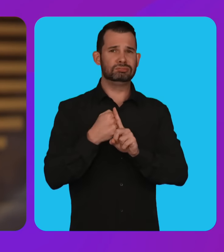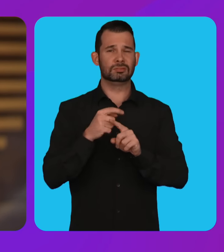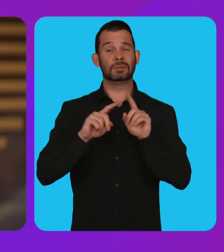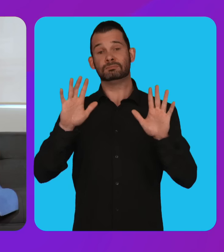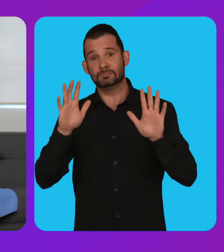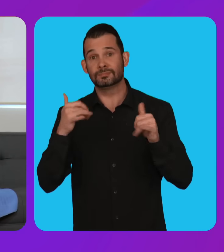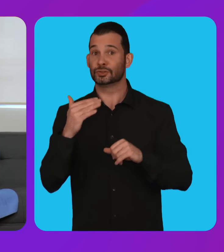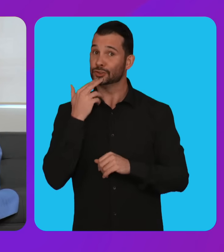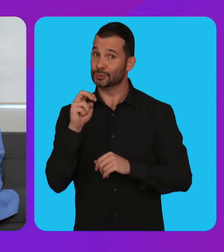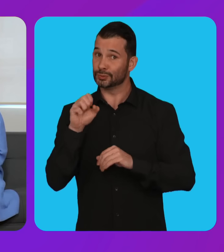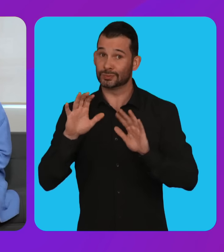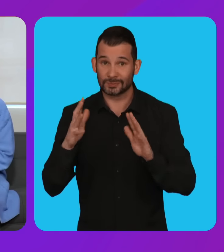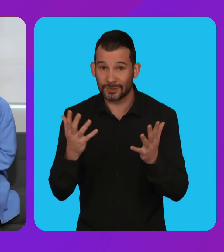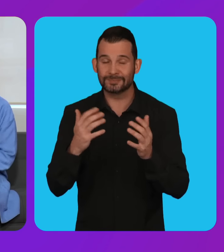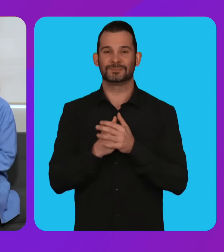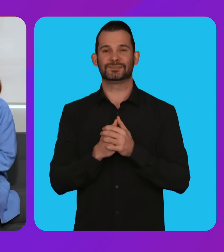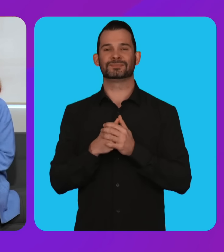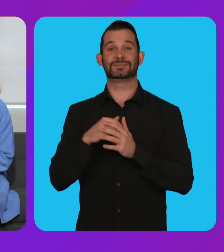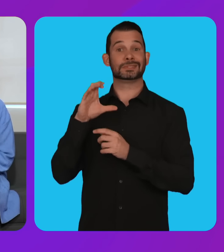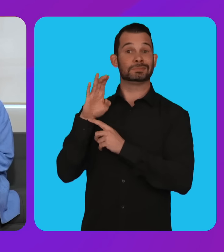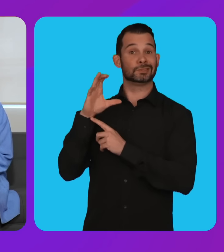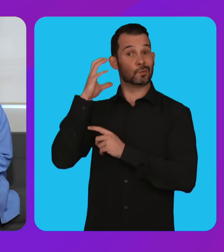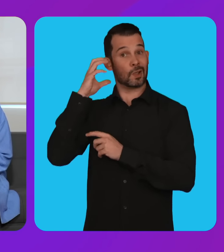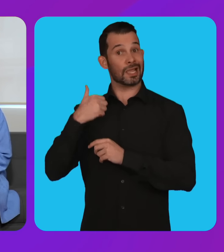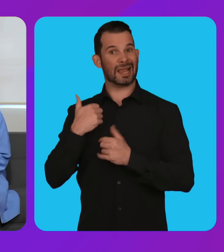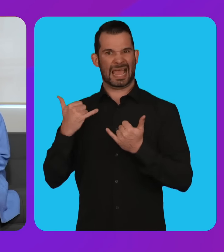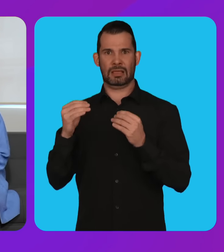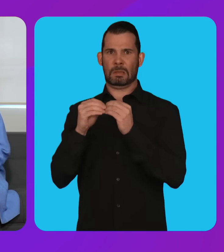[Interpreter 1] CBC/Radio-Canada is more relevant than ever.